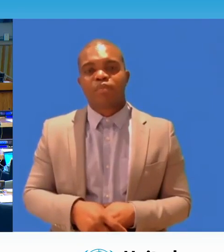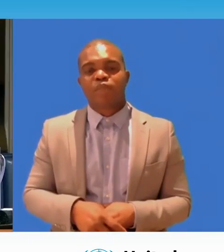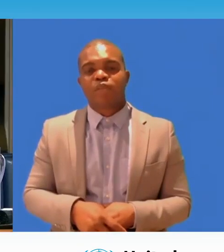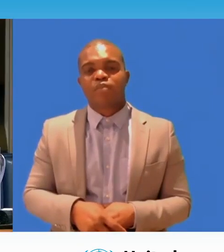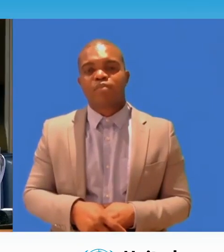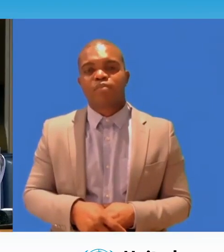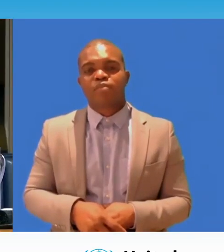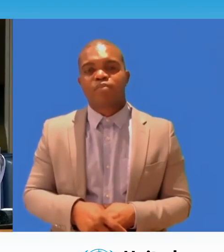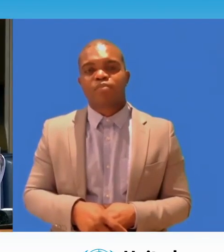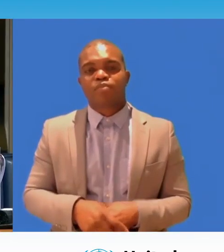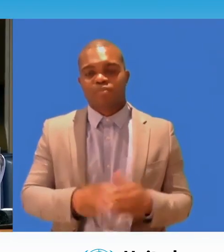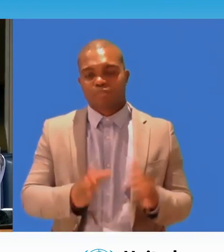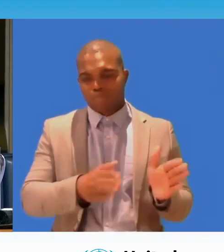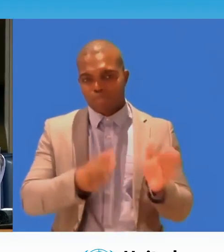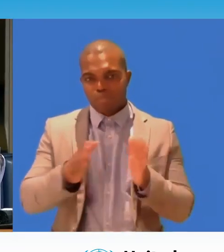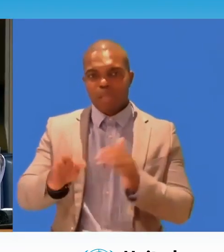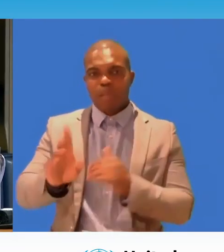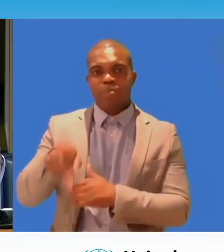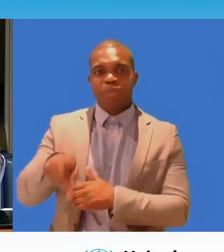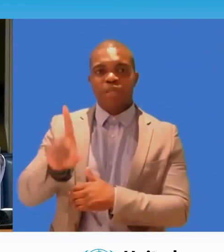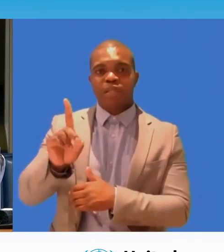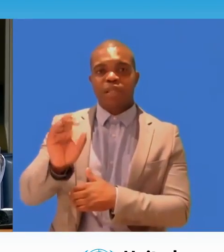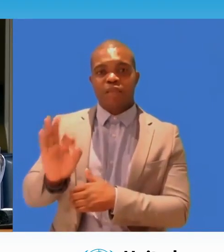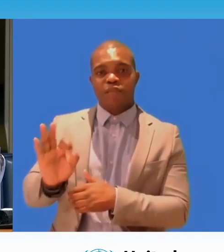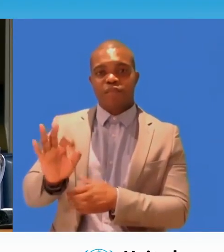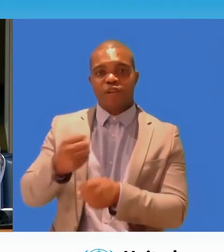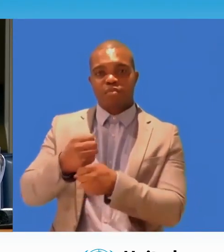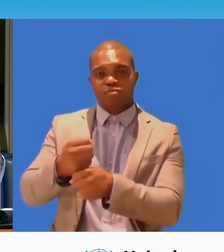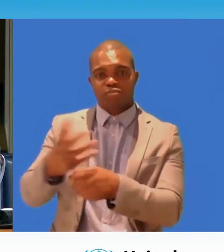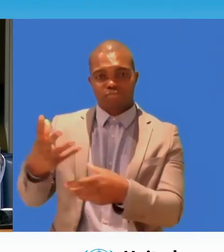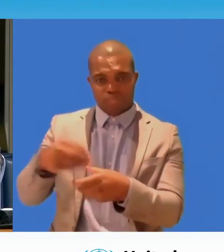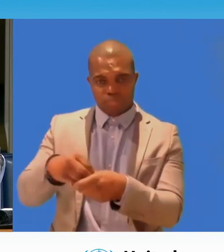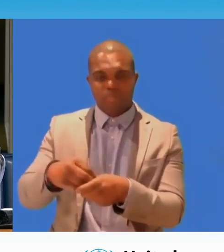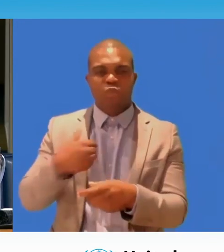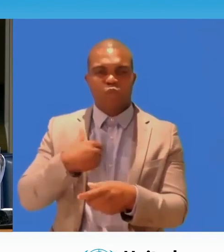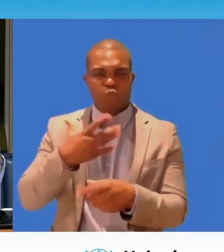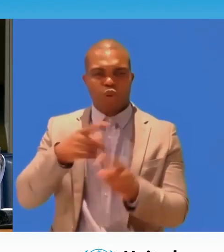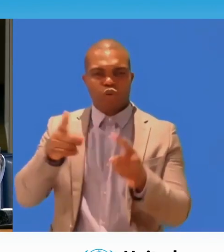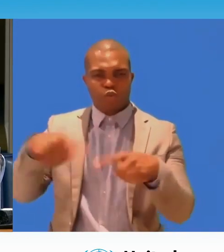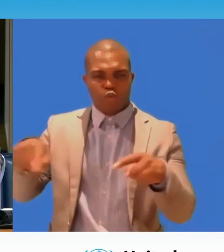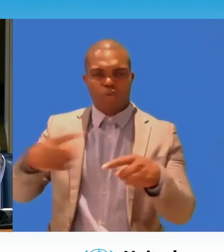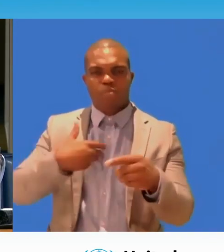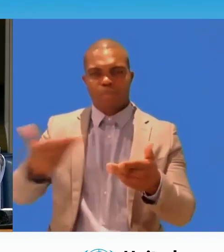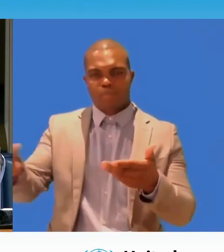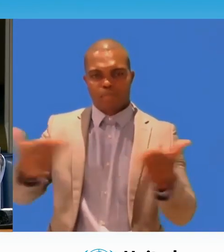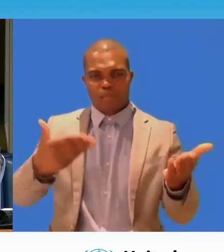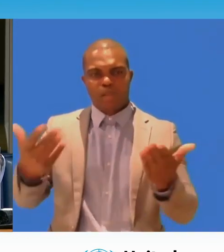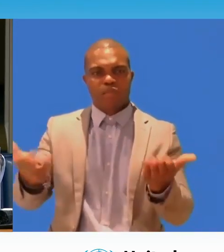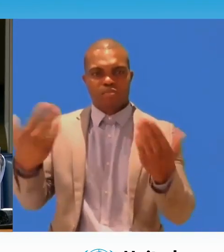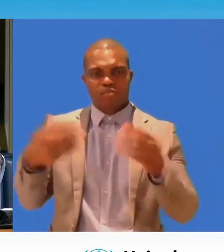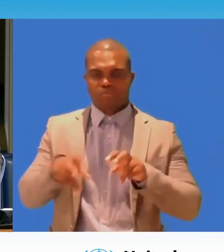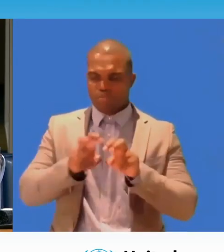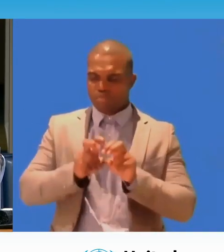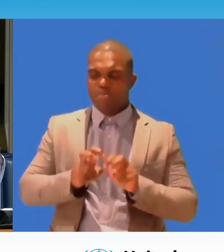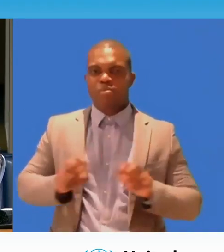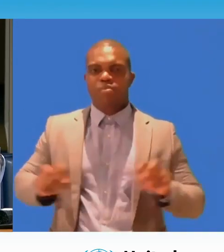disability Forum I will kindly invite each of the of our panelists to deliver their remarks for 5